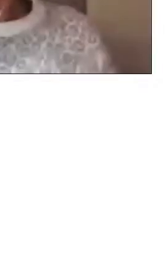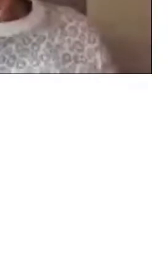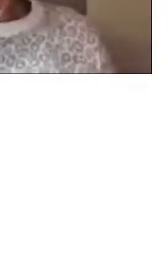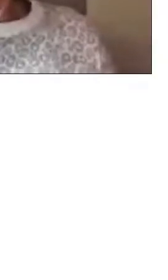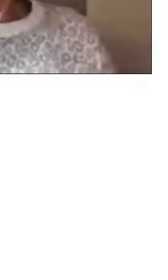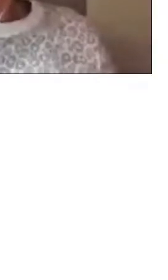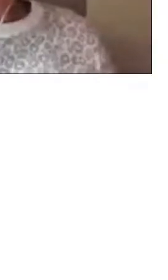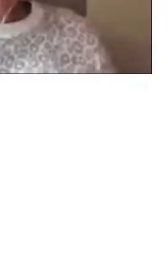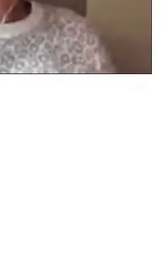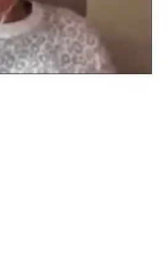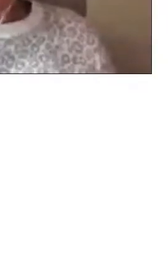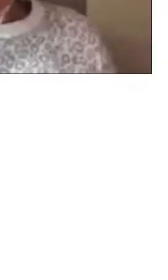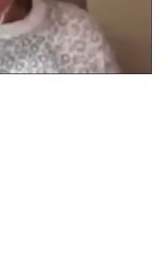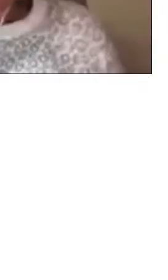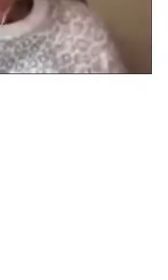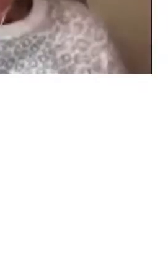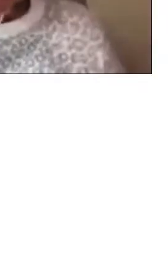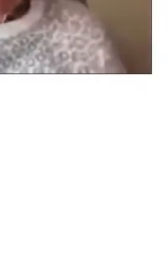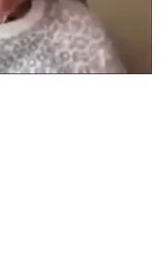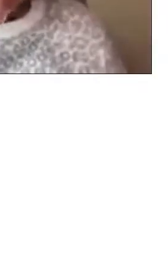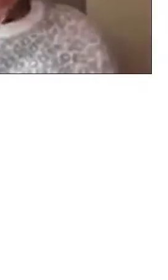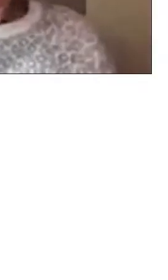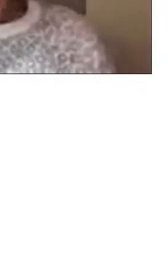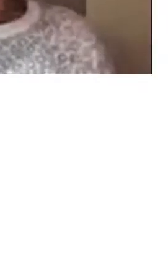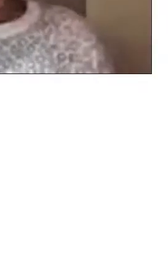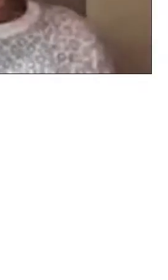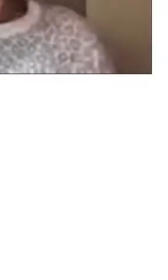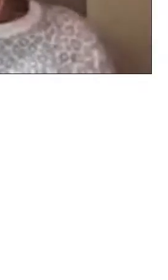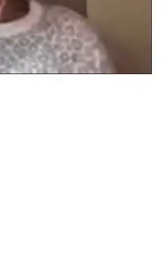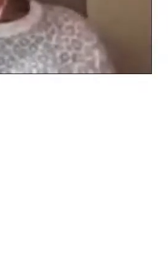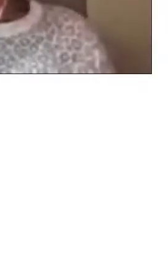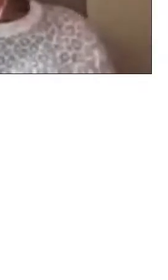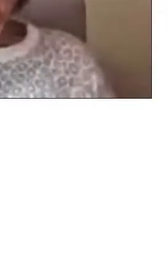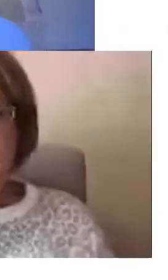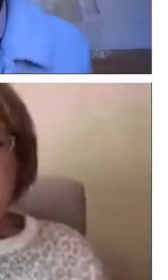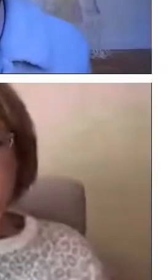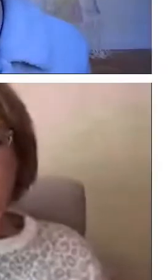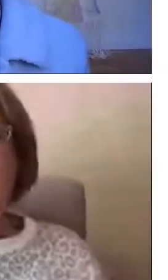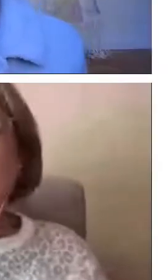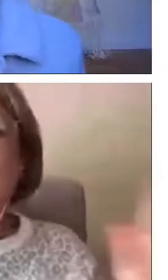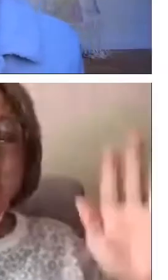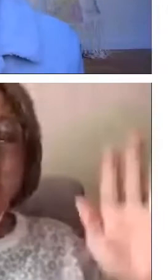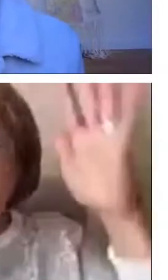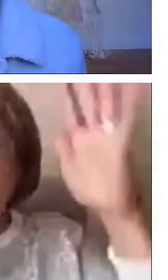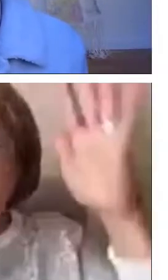So that's when it stopped, but did it stop? Oh no, I got confused!